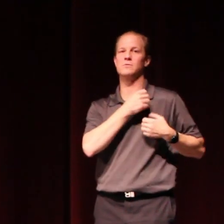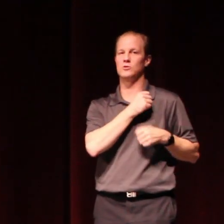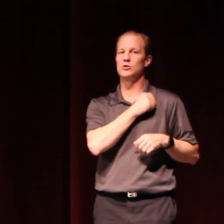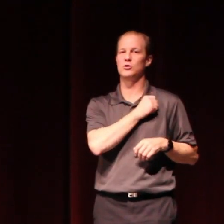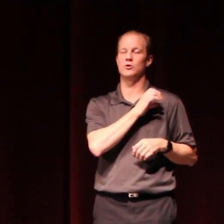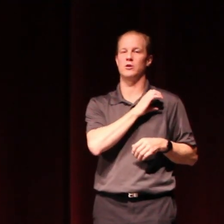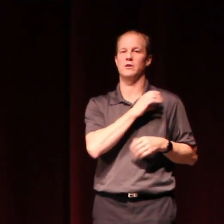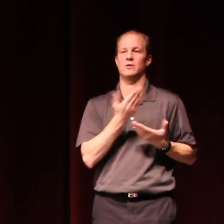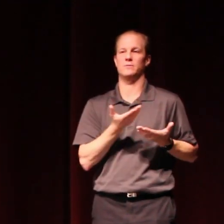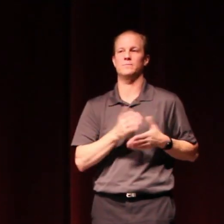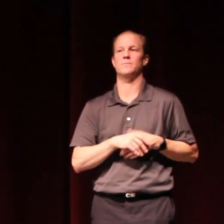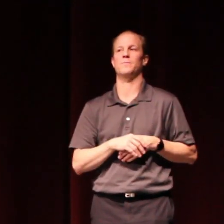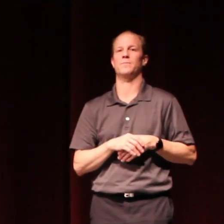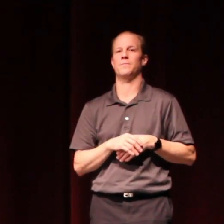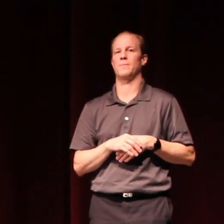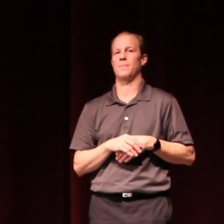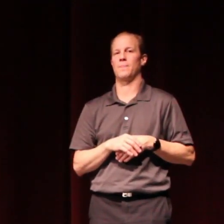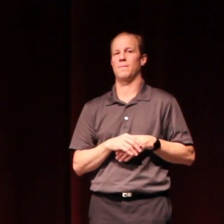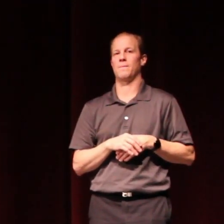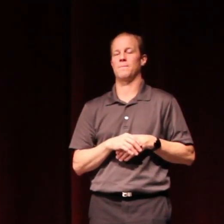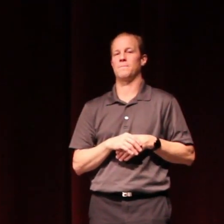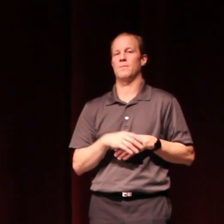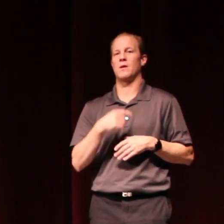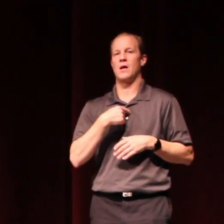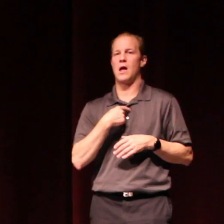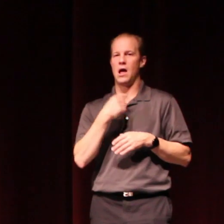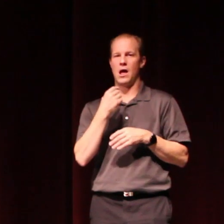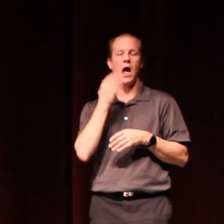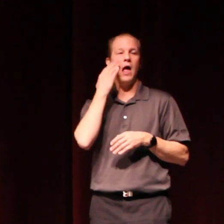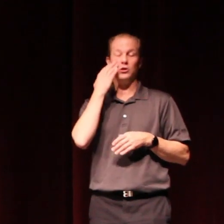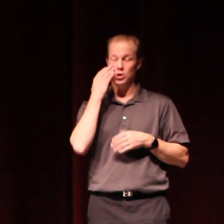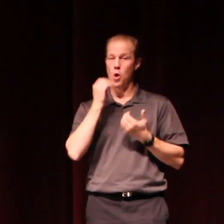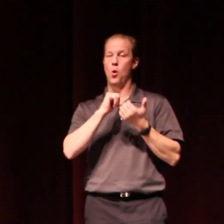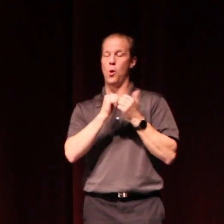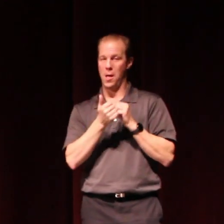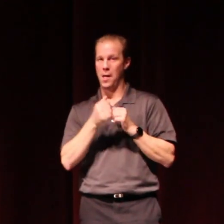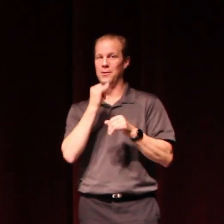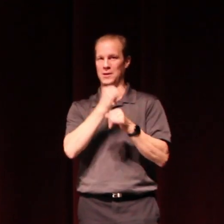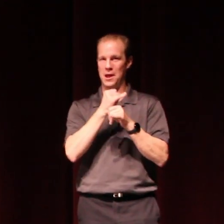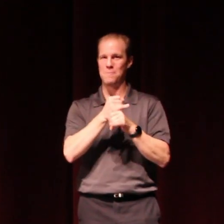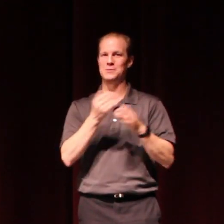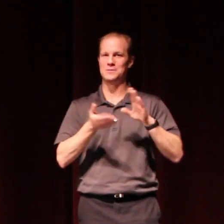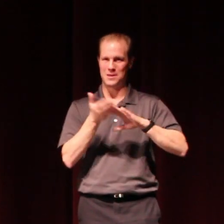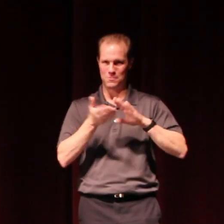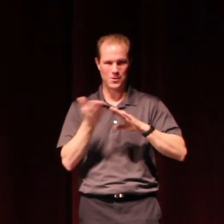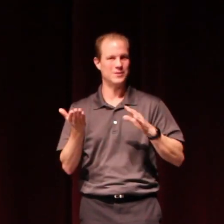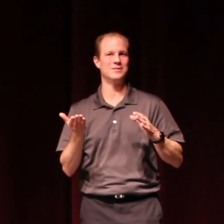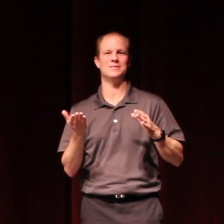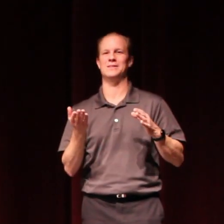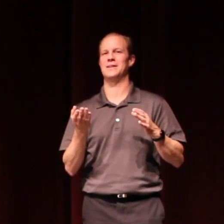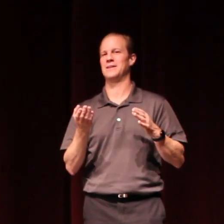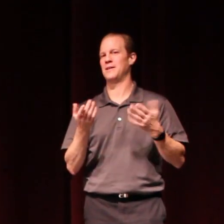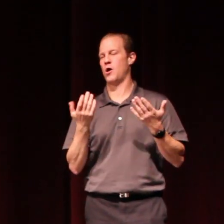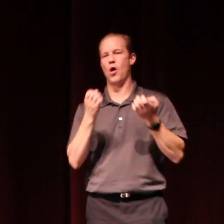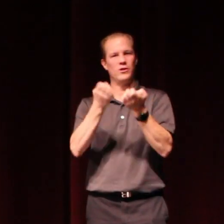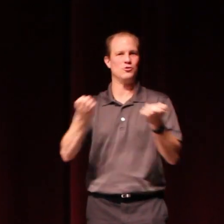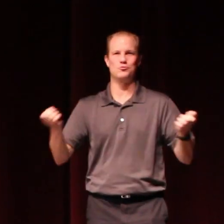a very firm working knowledge of how the campus operates the equipment and whatnot, and I believe